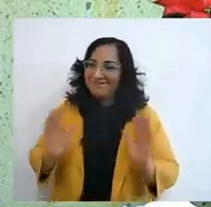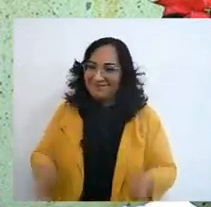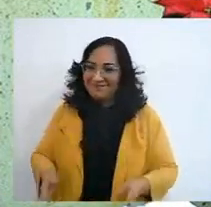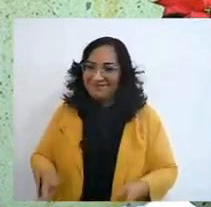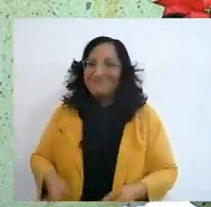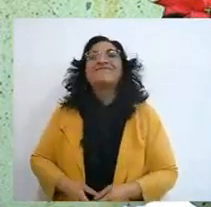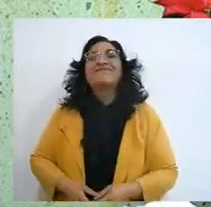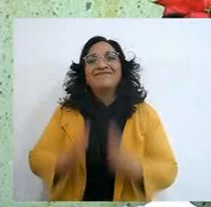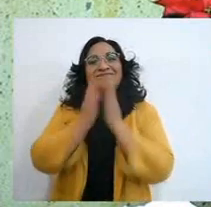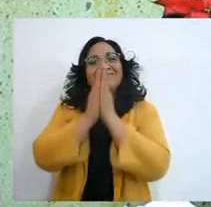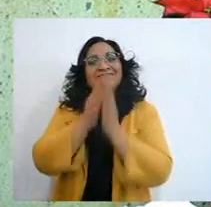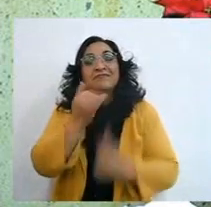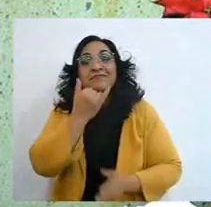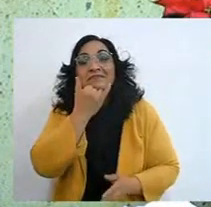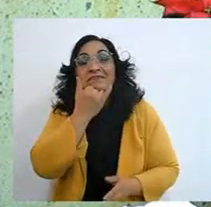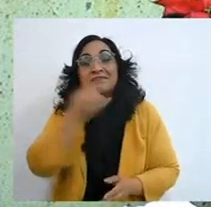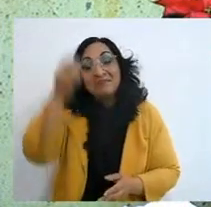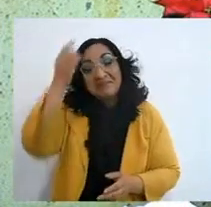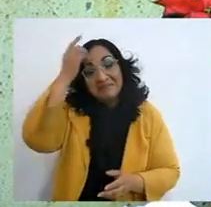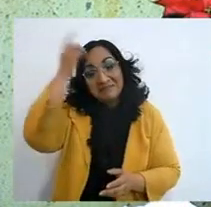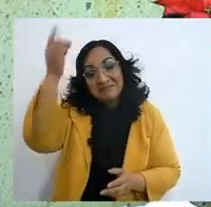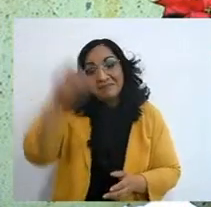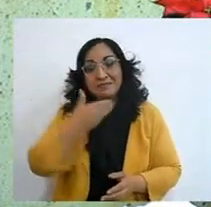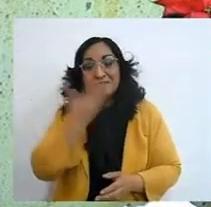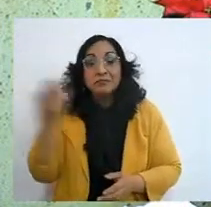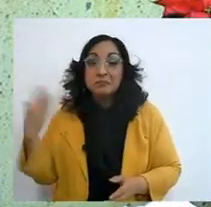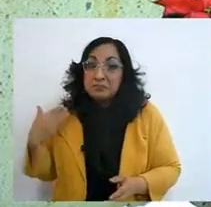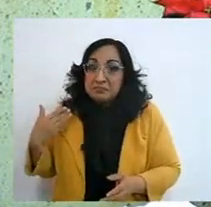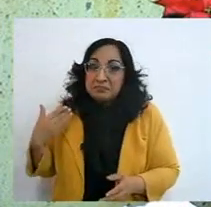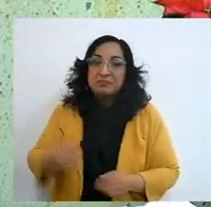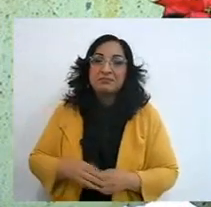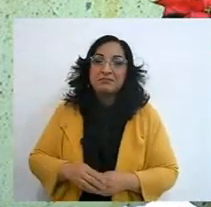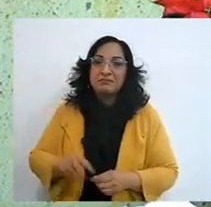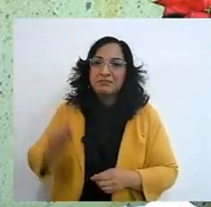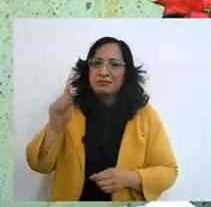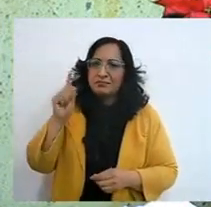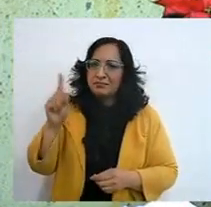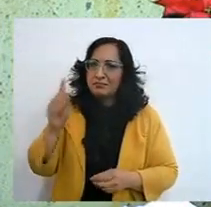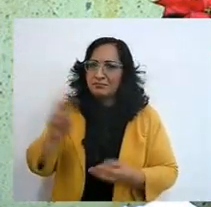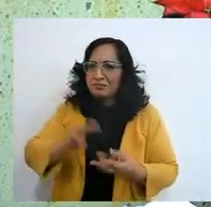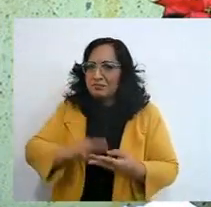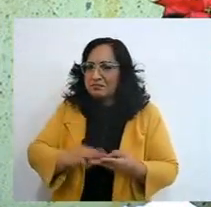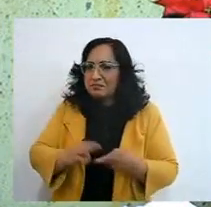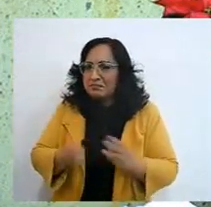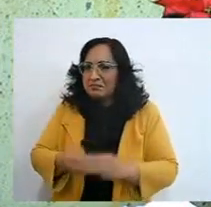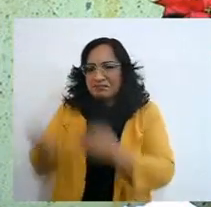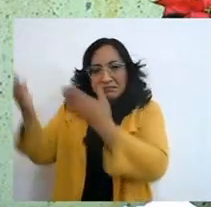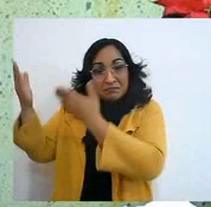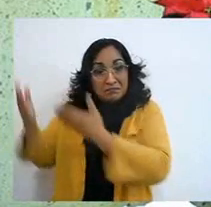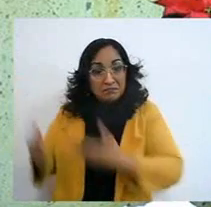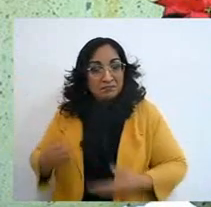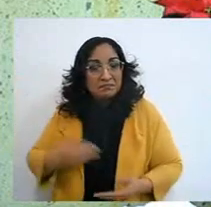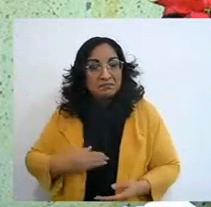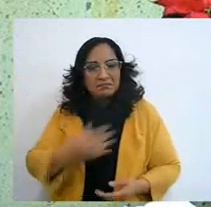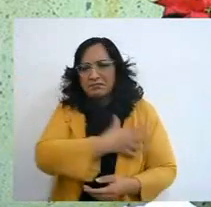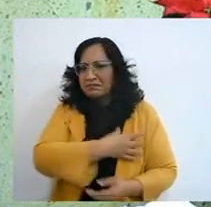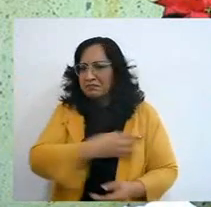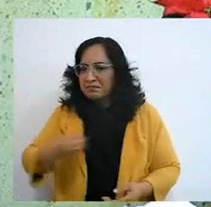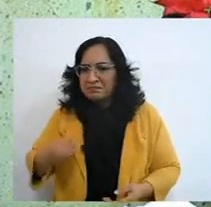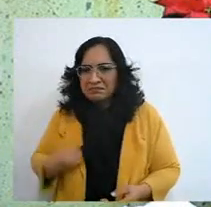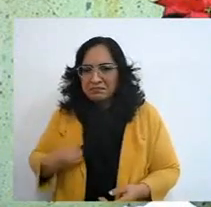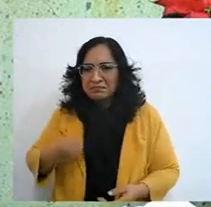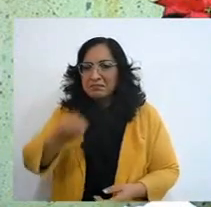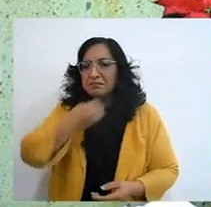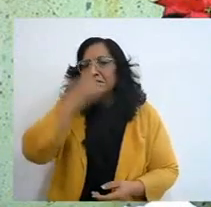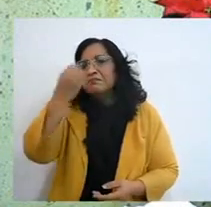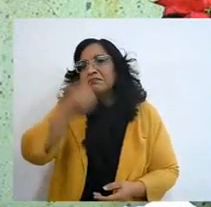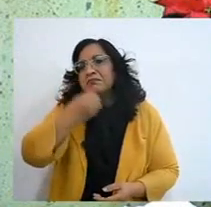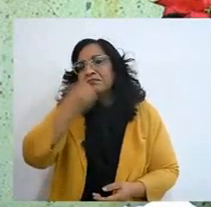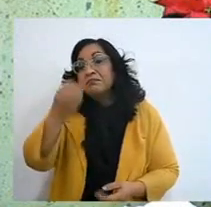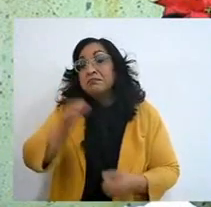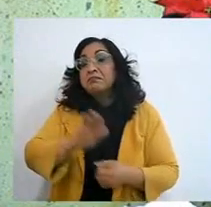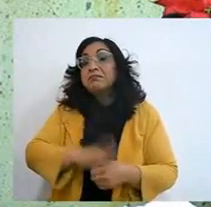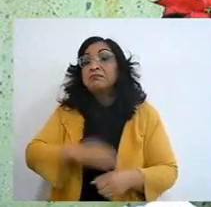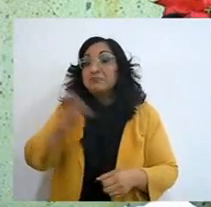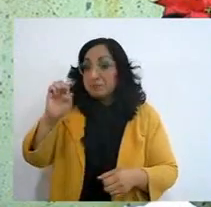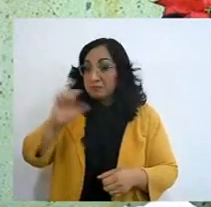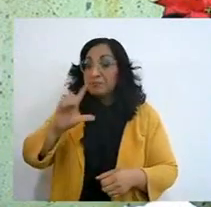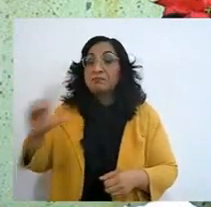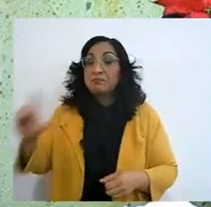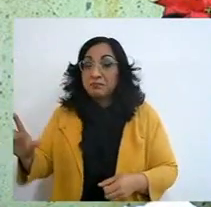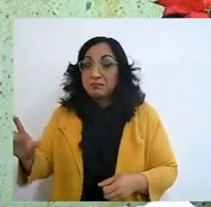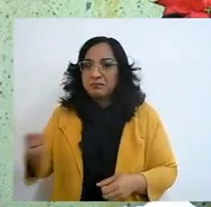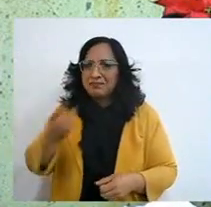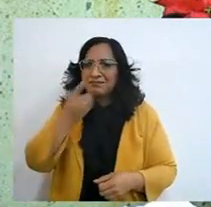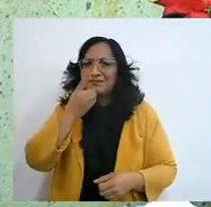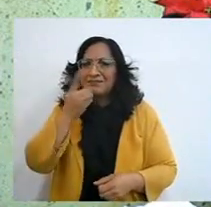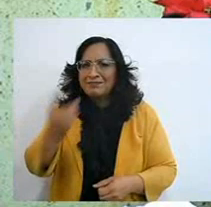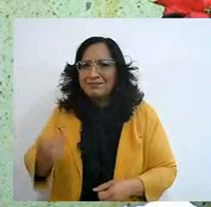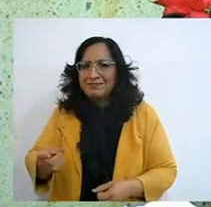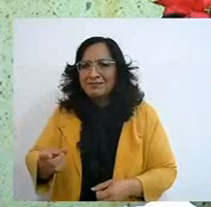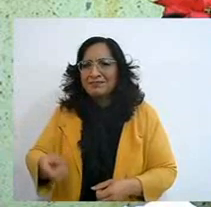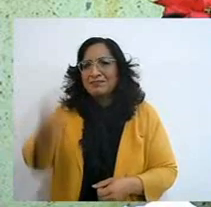and suddenly my son arrives, some brethens pray for him, asking for healing,